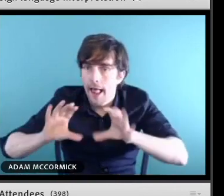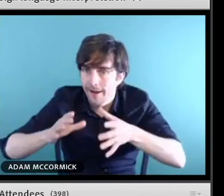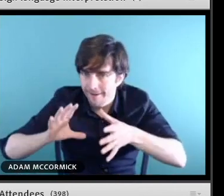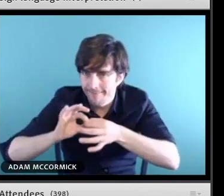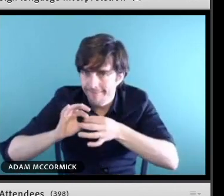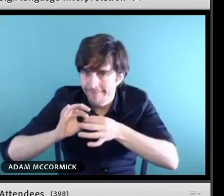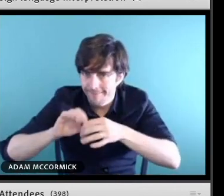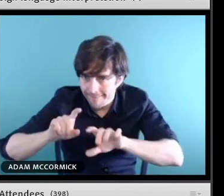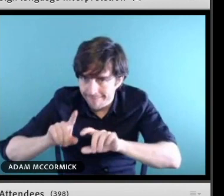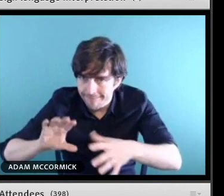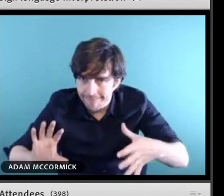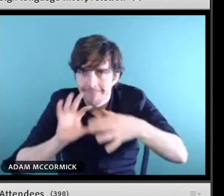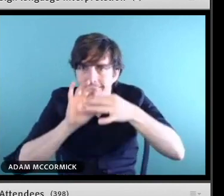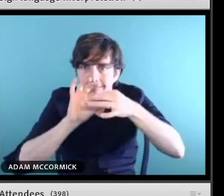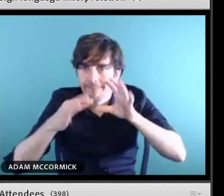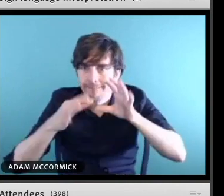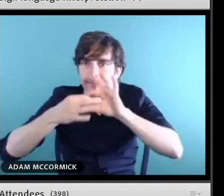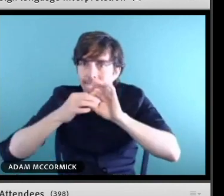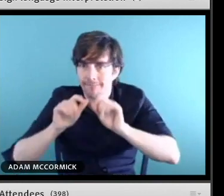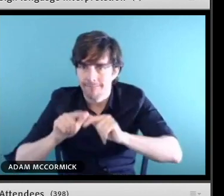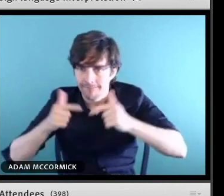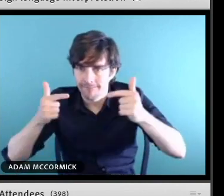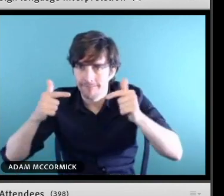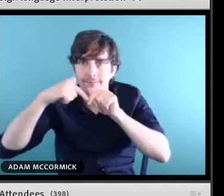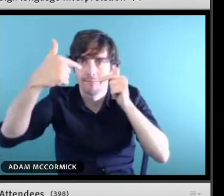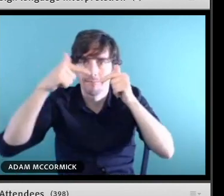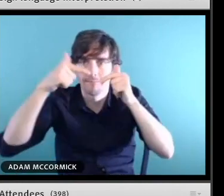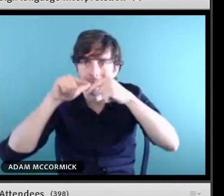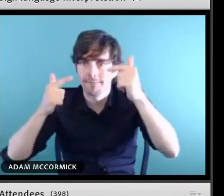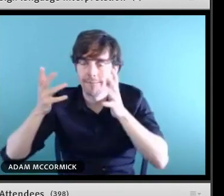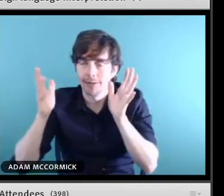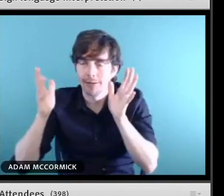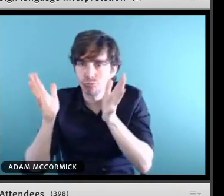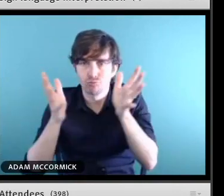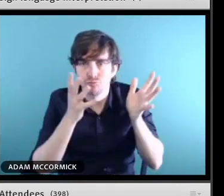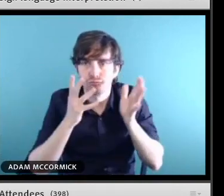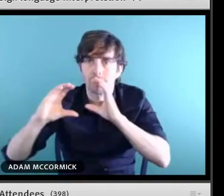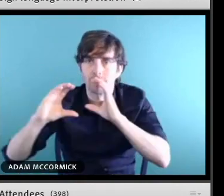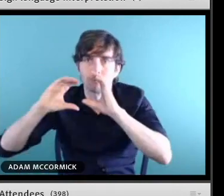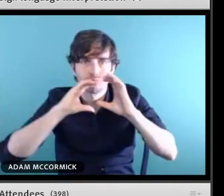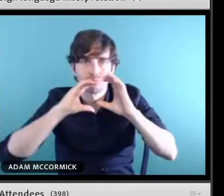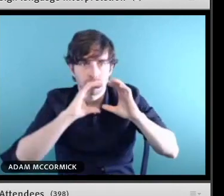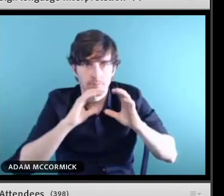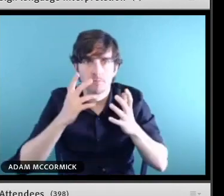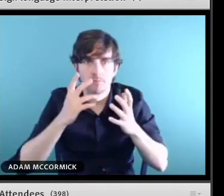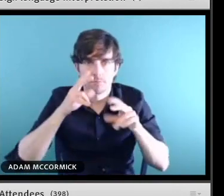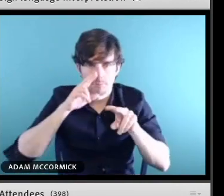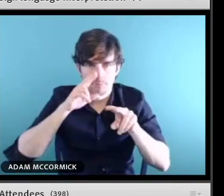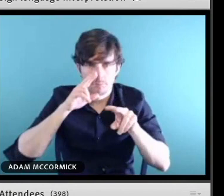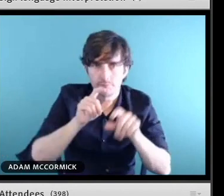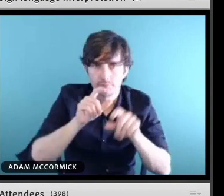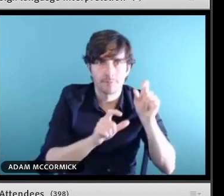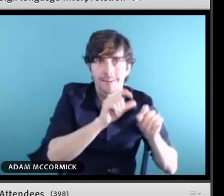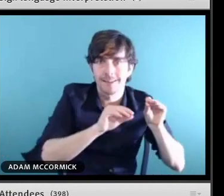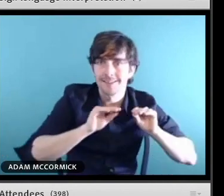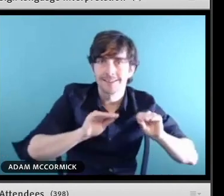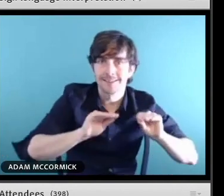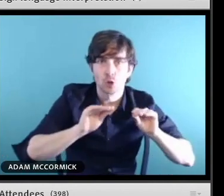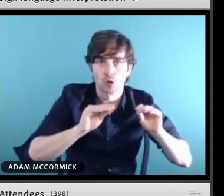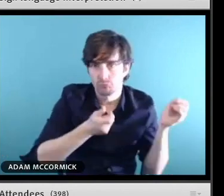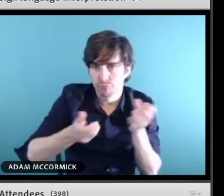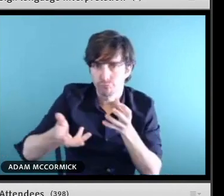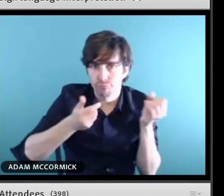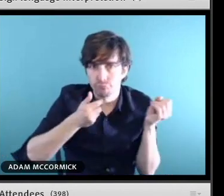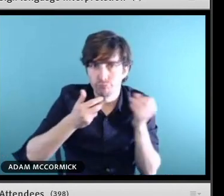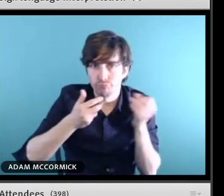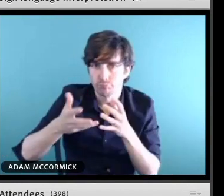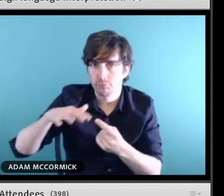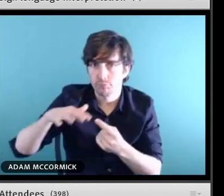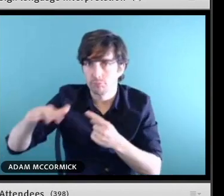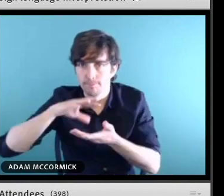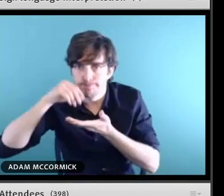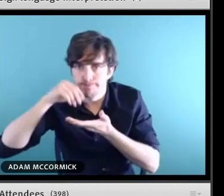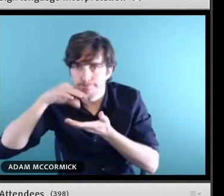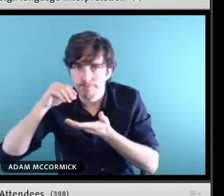physical distancing and hygiene and then it might be difficult to carry out